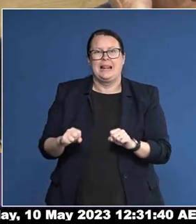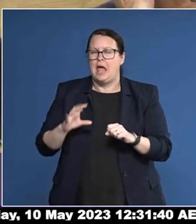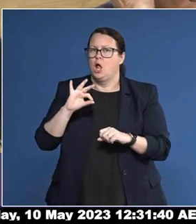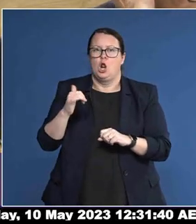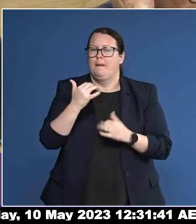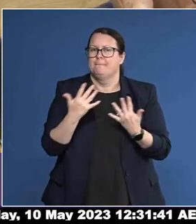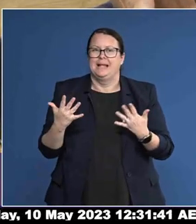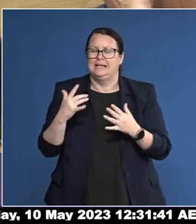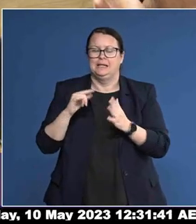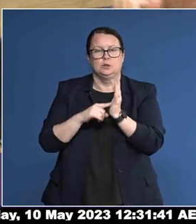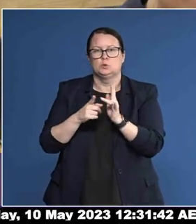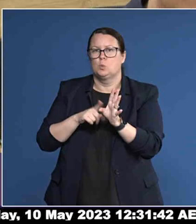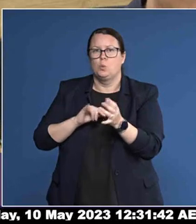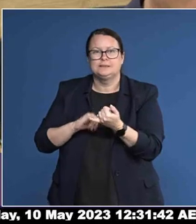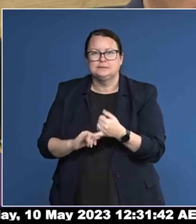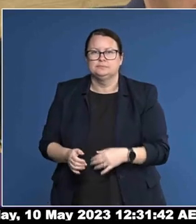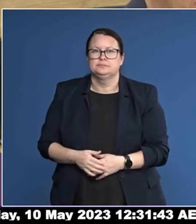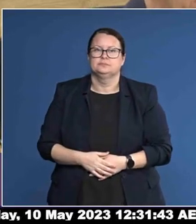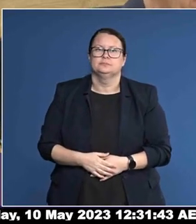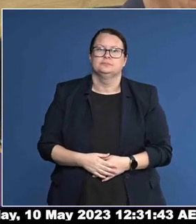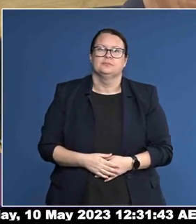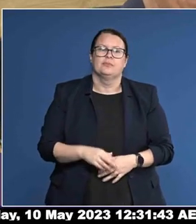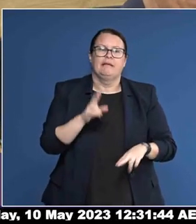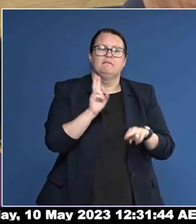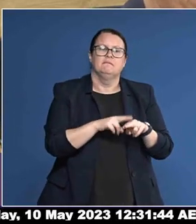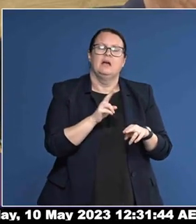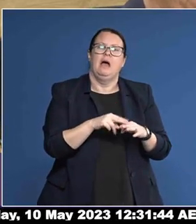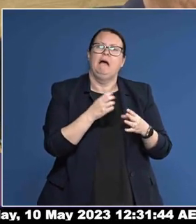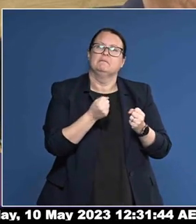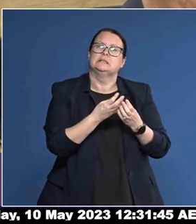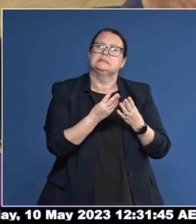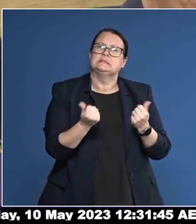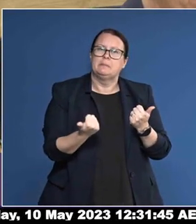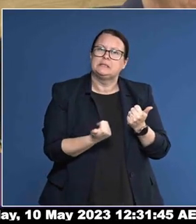The father is said to have some in-home support, but it has stopped for unknown